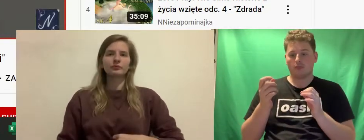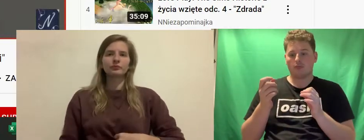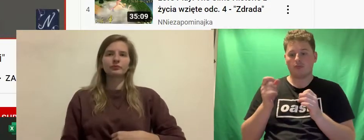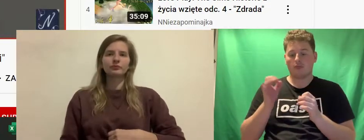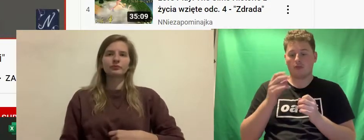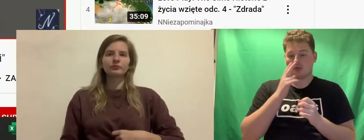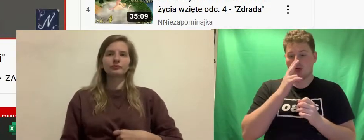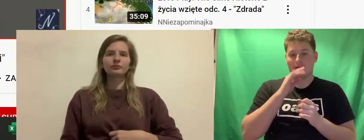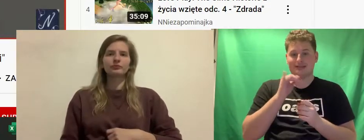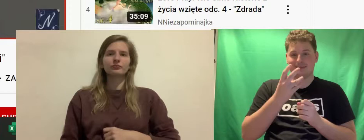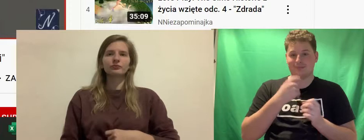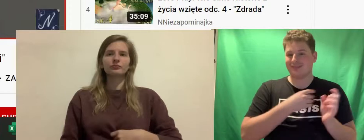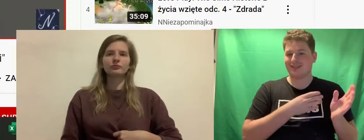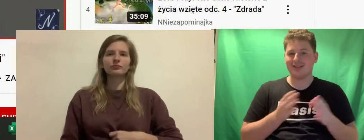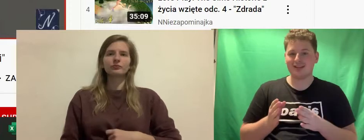A: ok, just talk about Sims 4